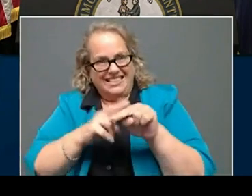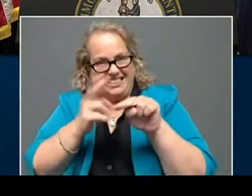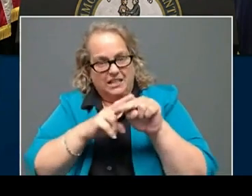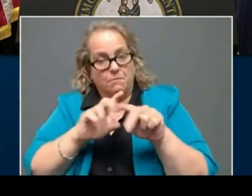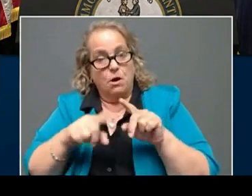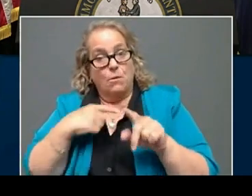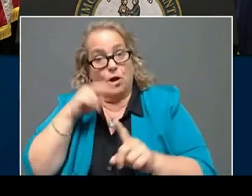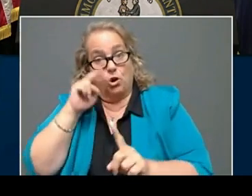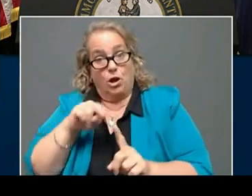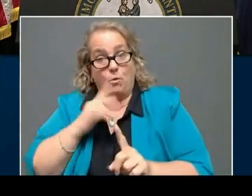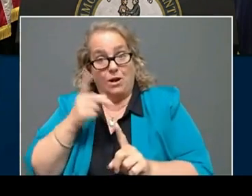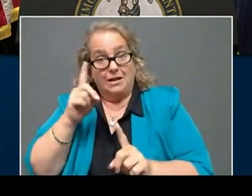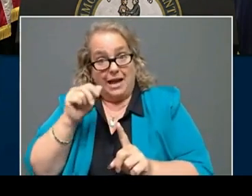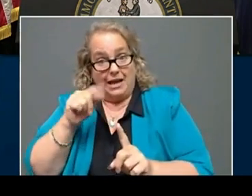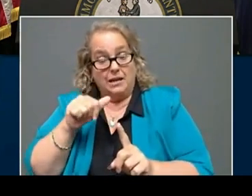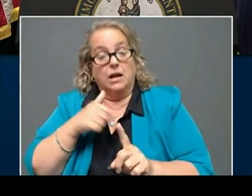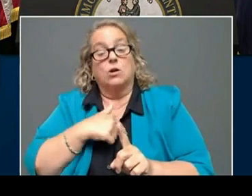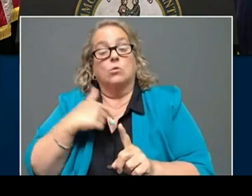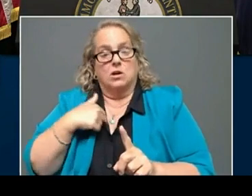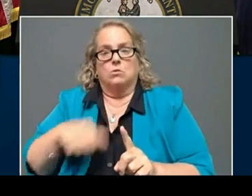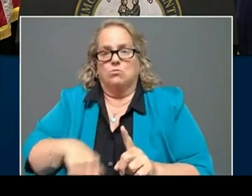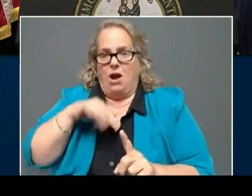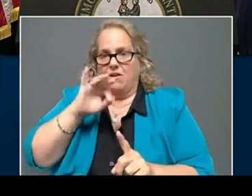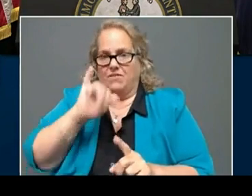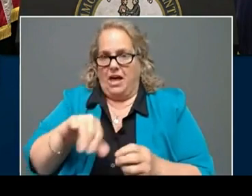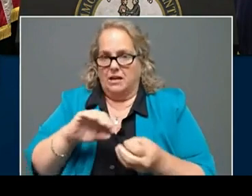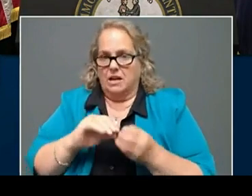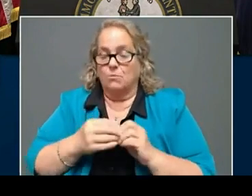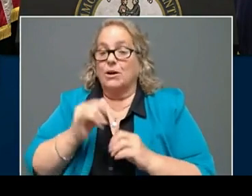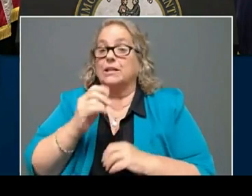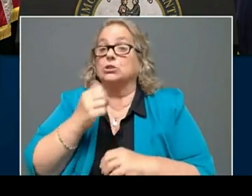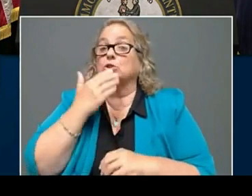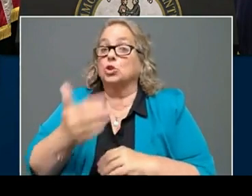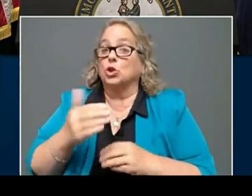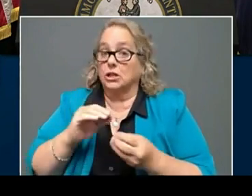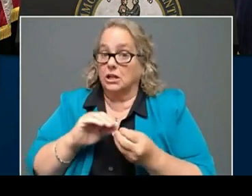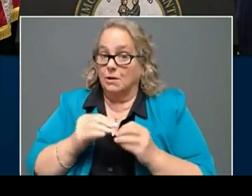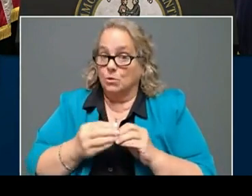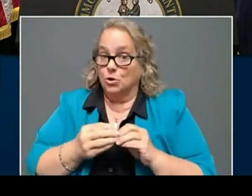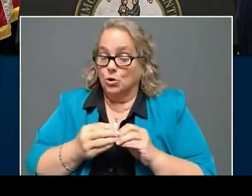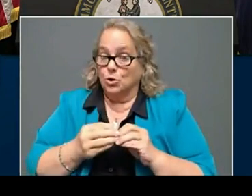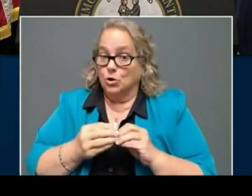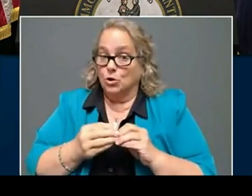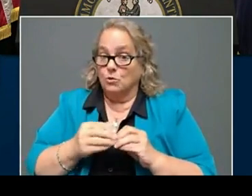pretty proud of. Uh, we think is a good number again. Uh, the other 17% we want